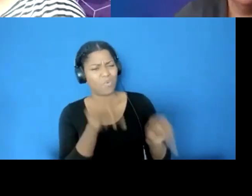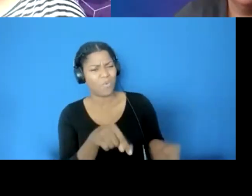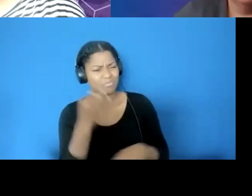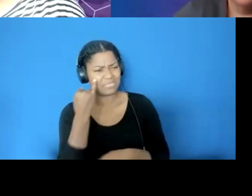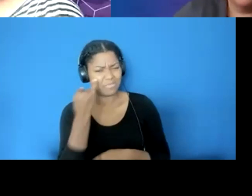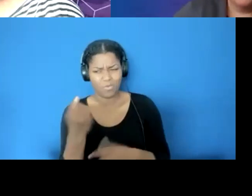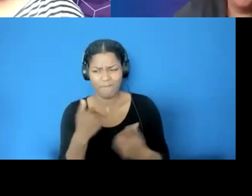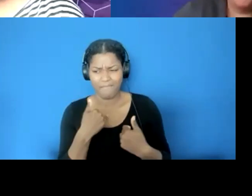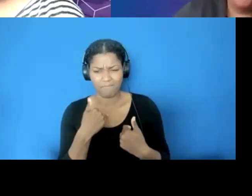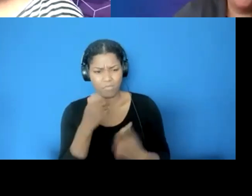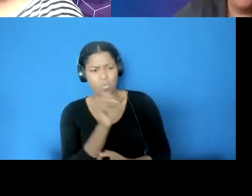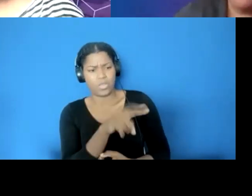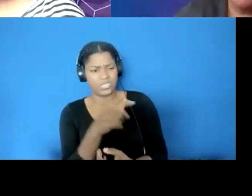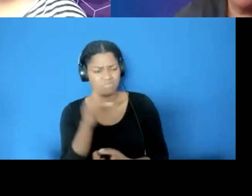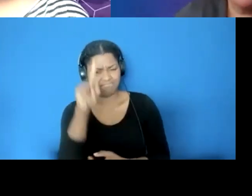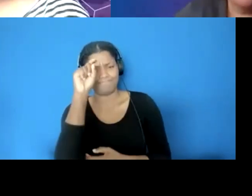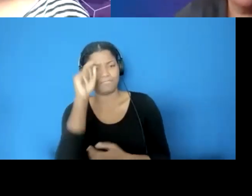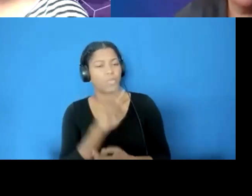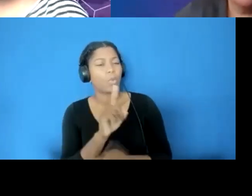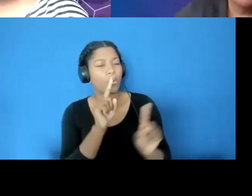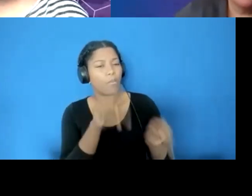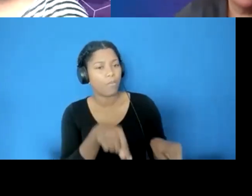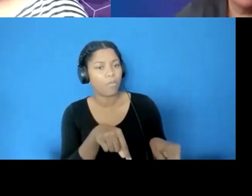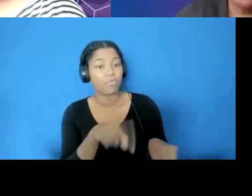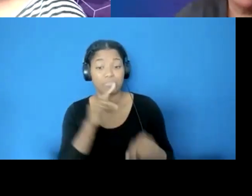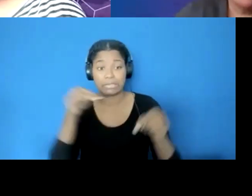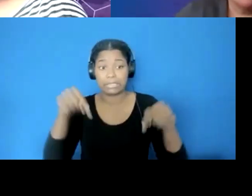And obviously, this session is about award management.